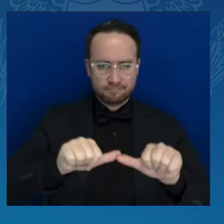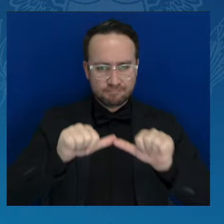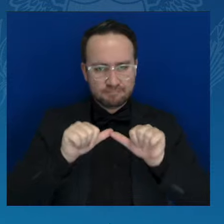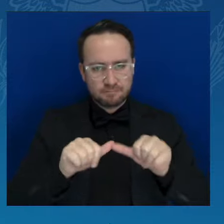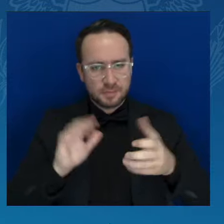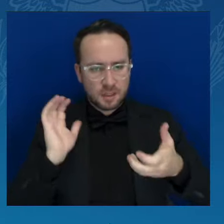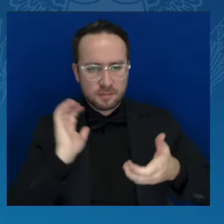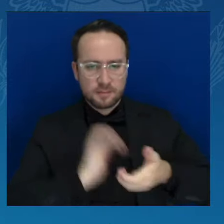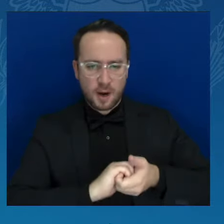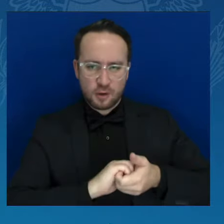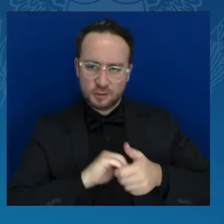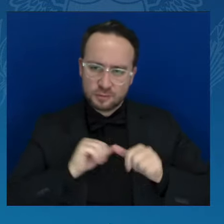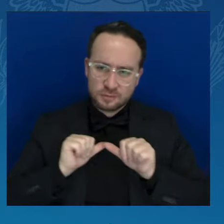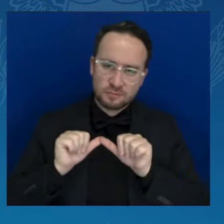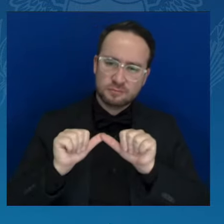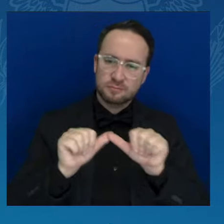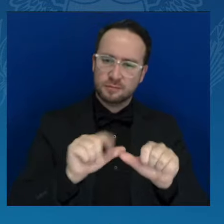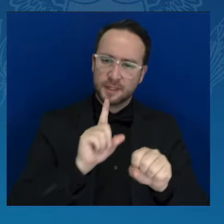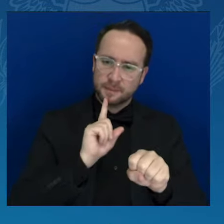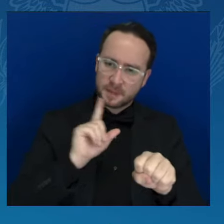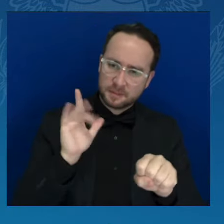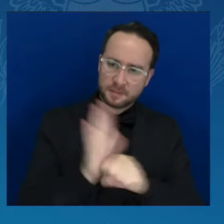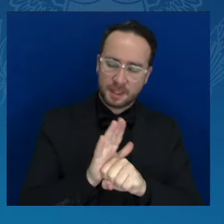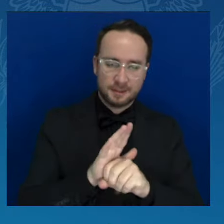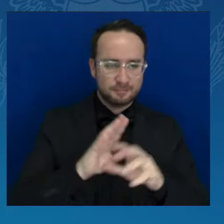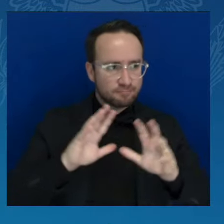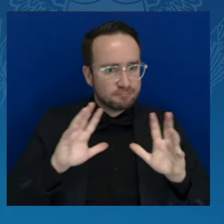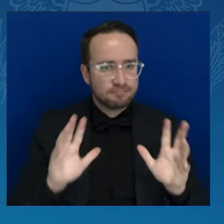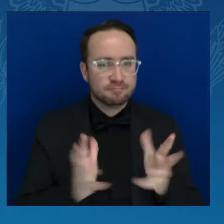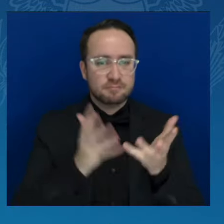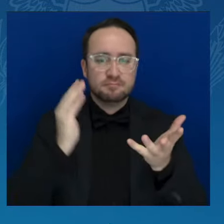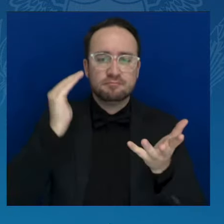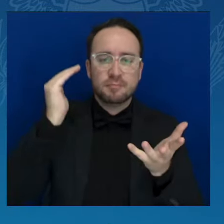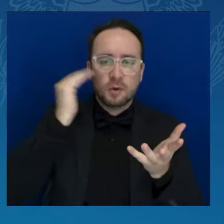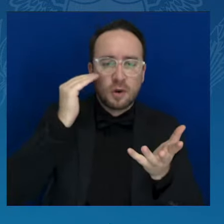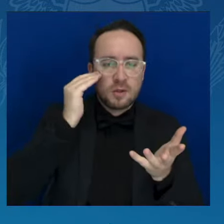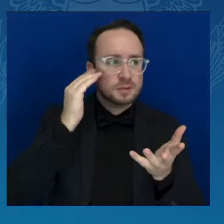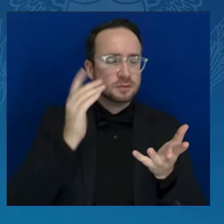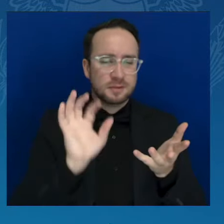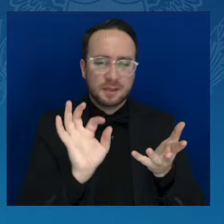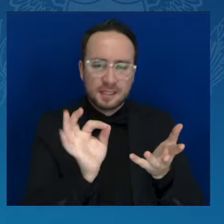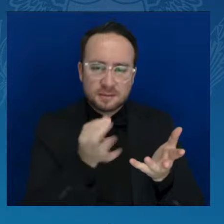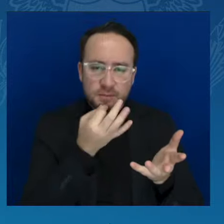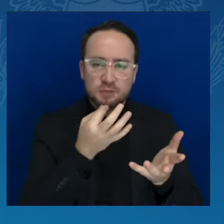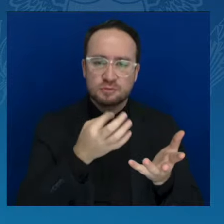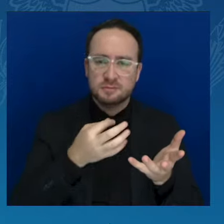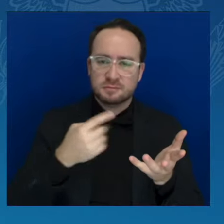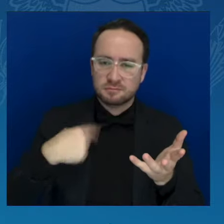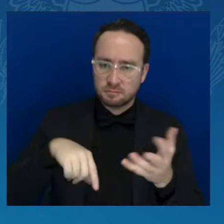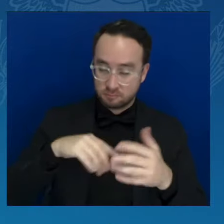one of our most powerful exports. We're also modernizing our diplomatic workforce to ensure that they have the skills